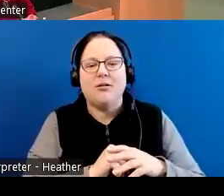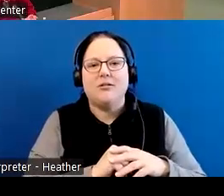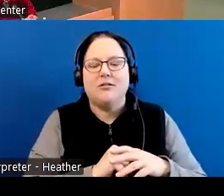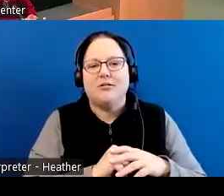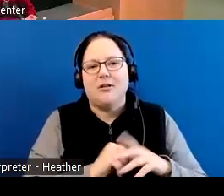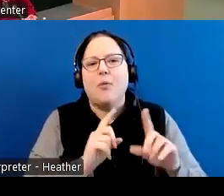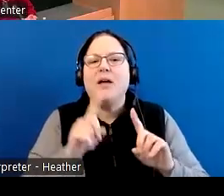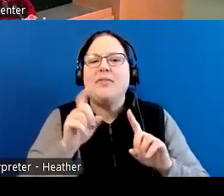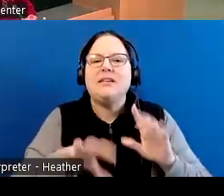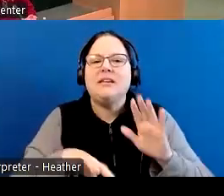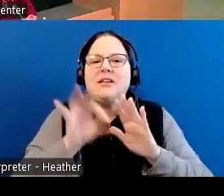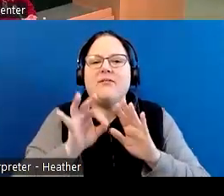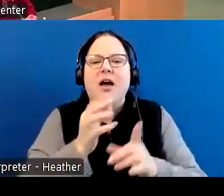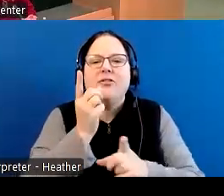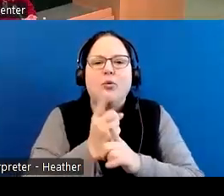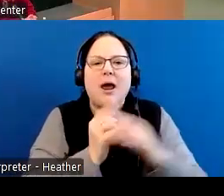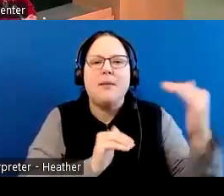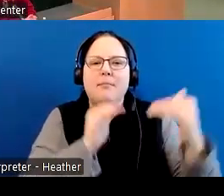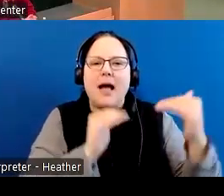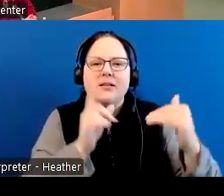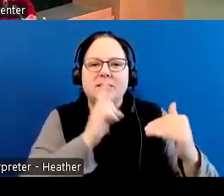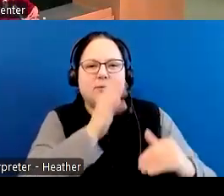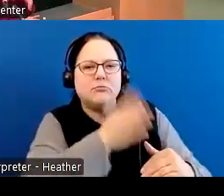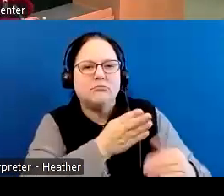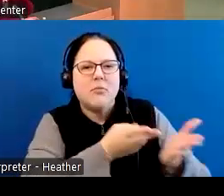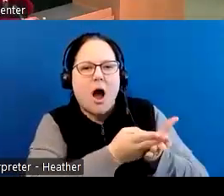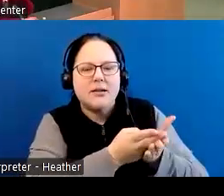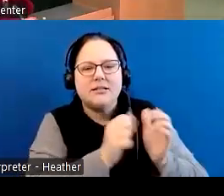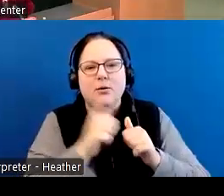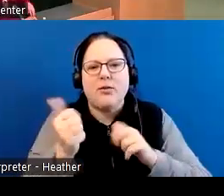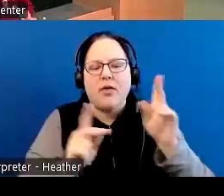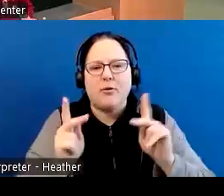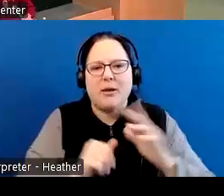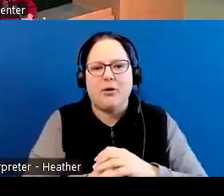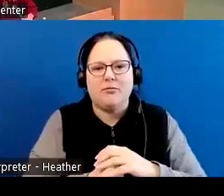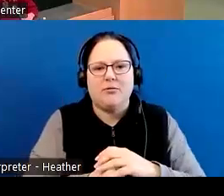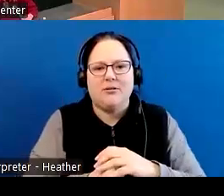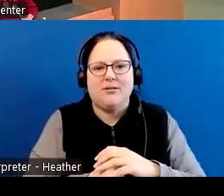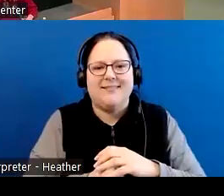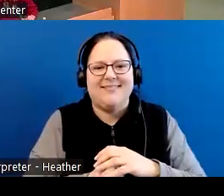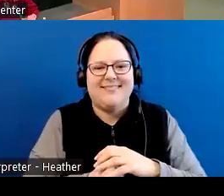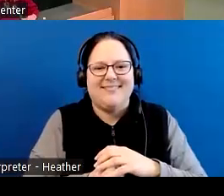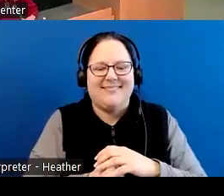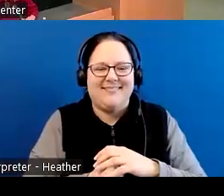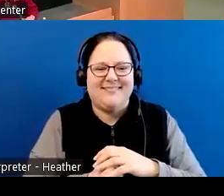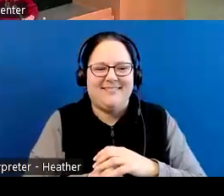amount of brutal honesty um for others. Um well so not brutal honesty but um so um so that's just